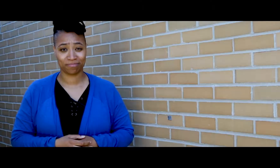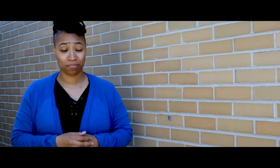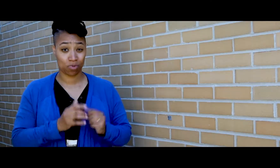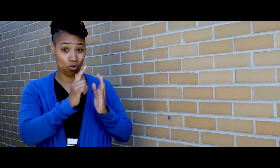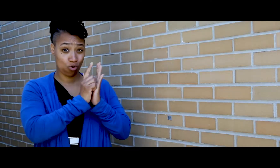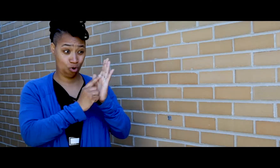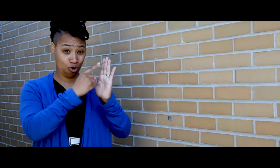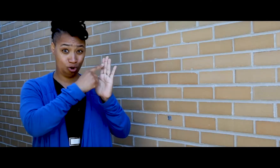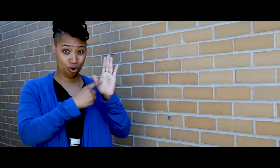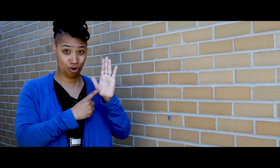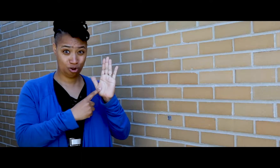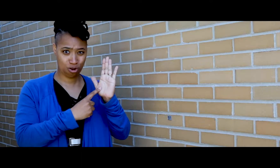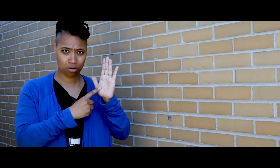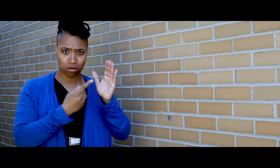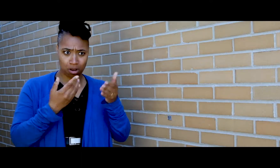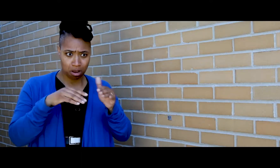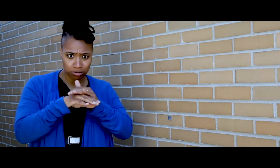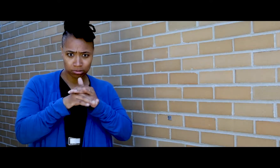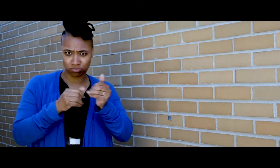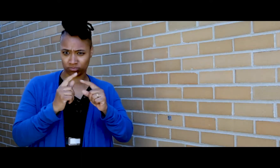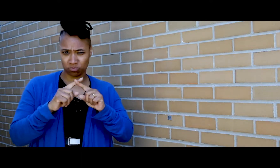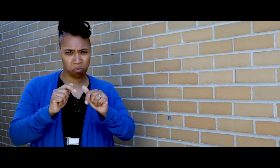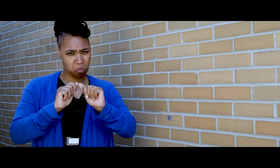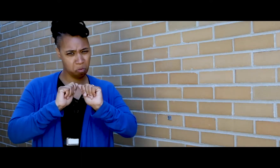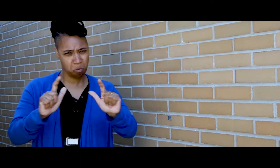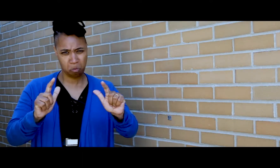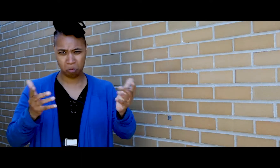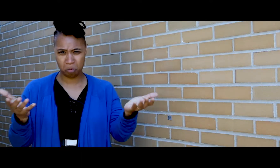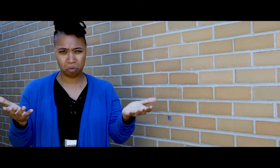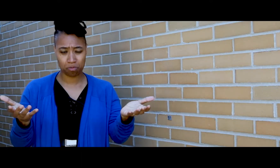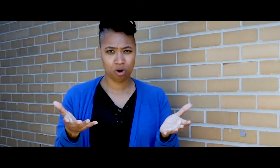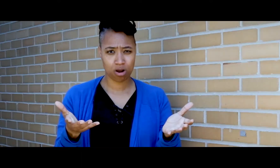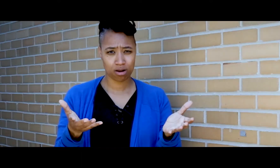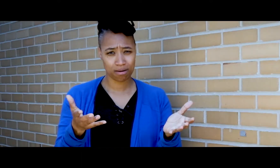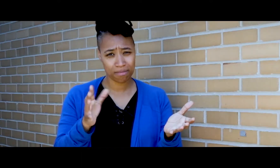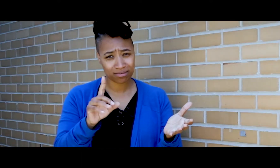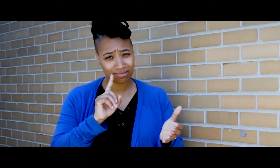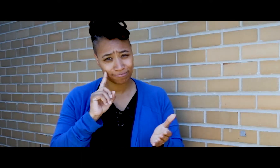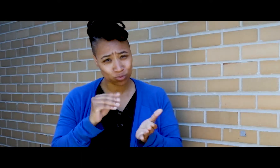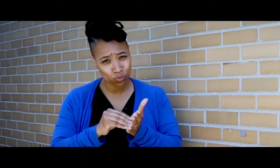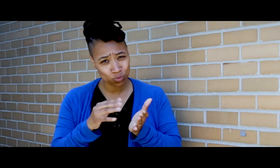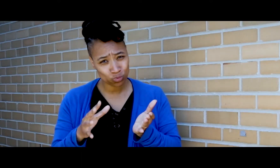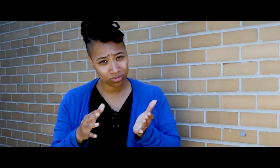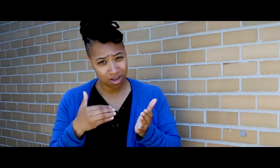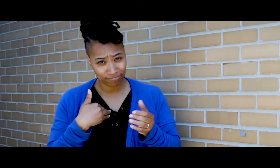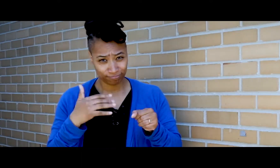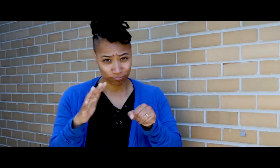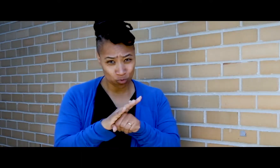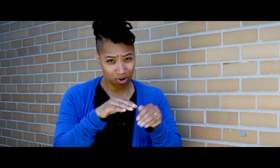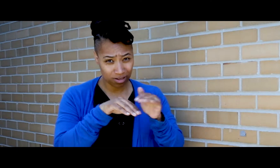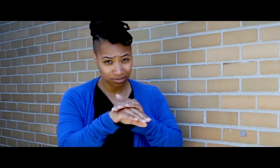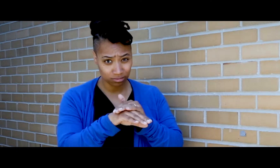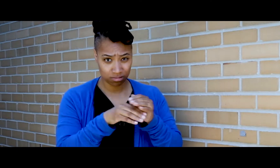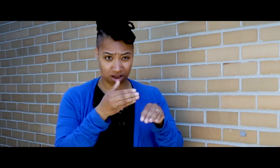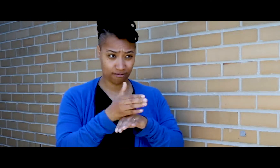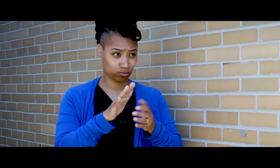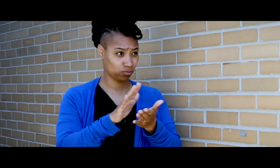The law ensures that all people have access to these types of opportunities. But what about deaf individuals? Are they getting full access